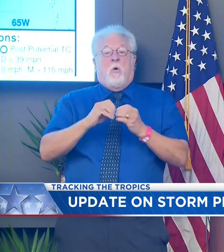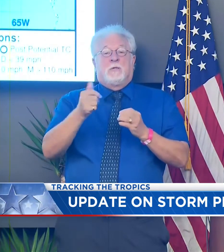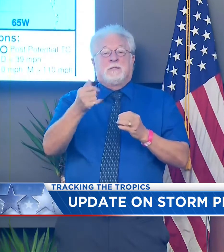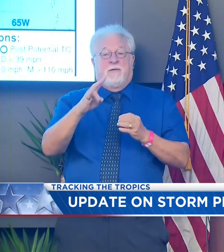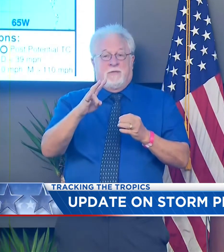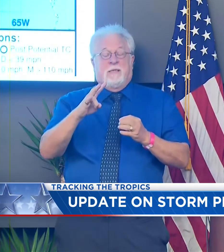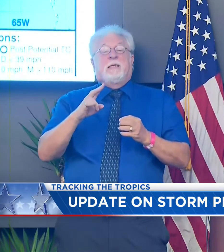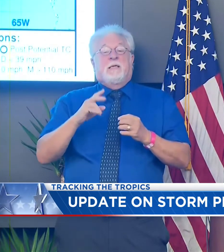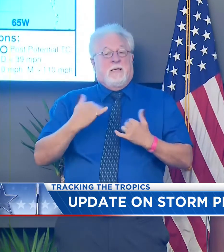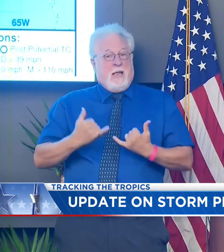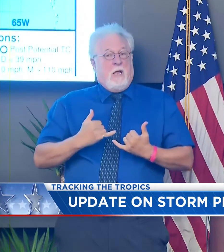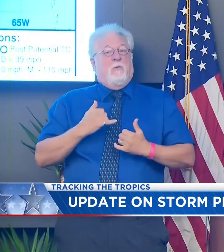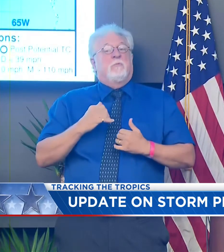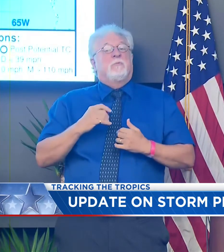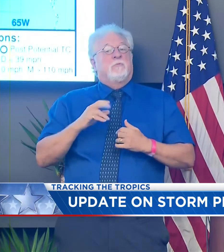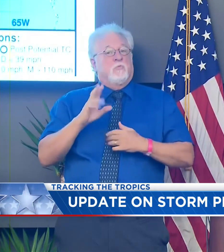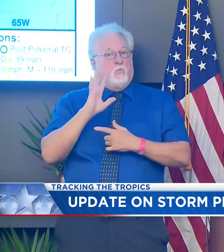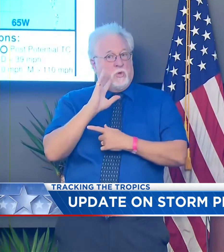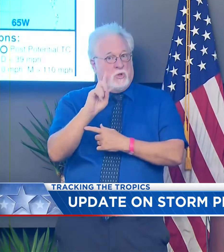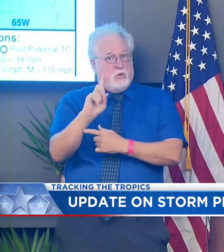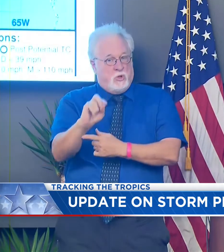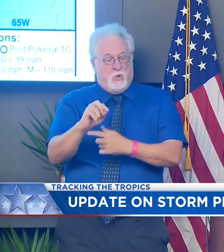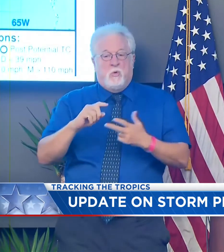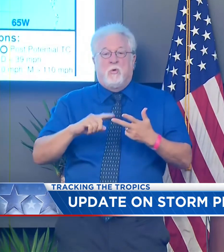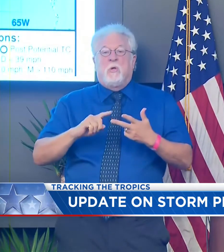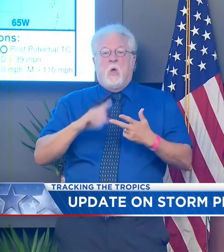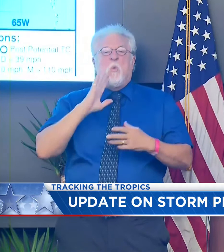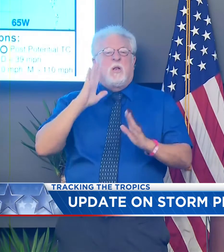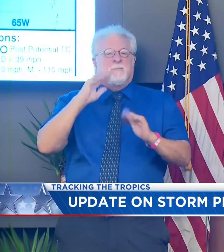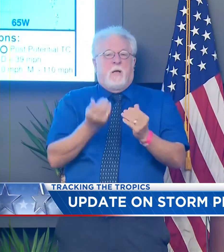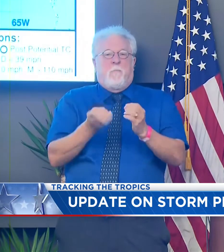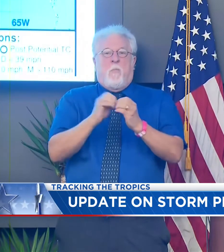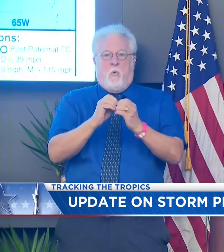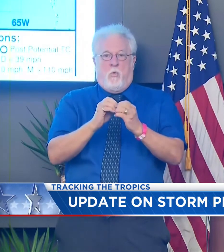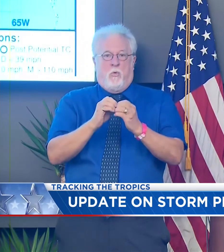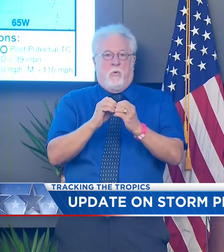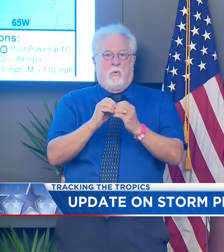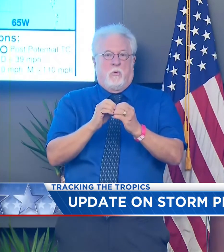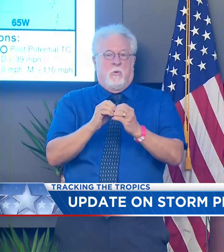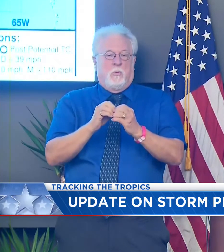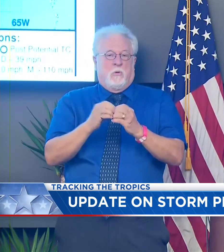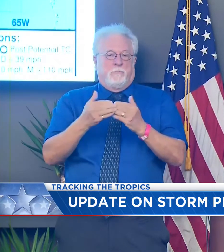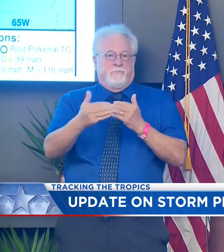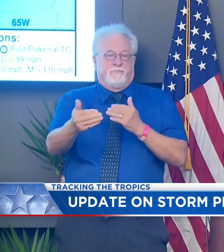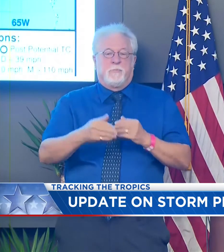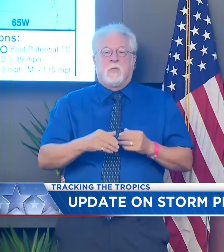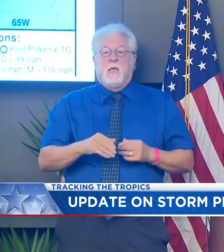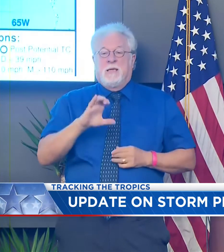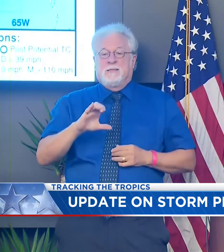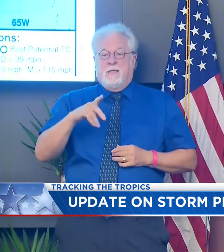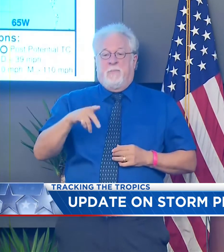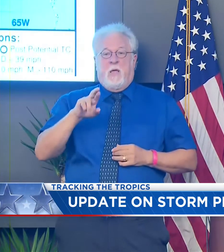CHANGING EVERY FEW MINUTES, BUT 17 PARISHS HAVE ISSUED EMERGENCY DECLARATIONS. ANOTHER 17 ARE IN THE PROCESS OF